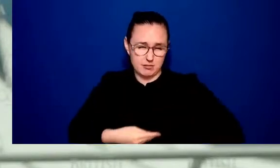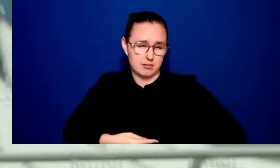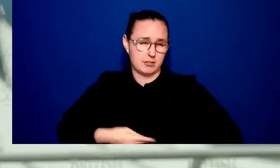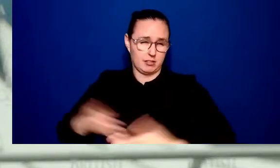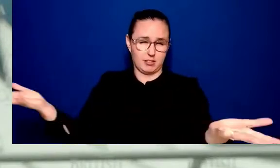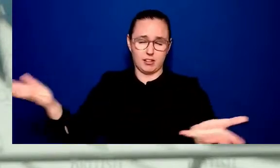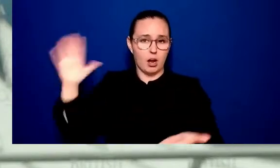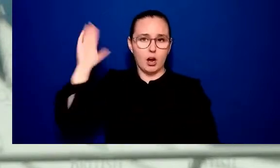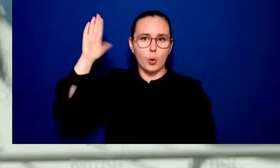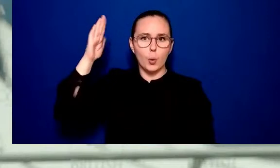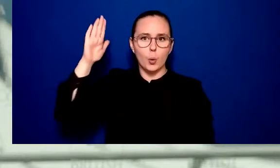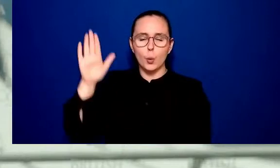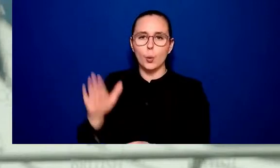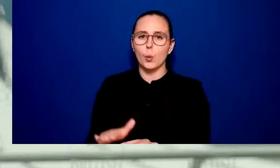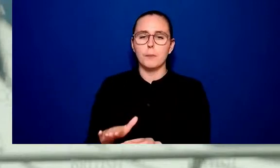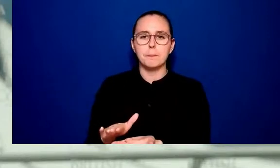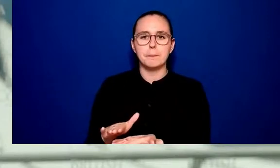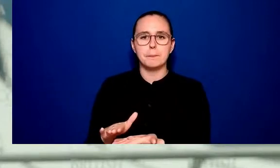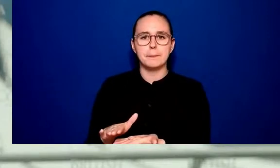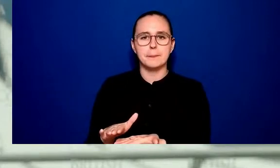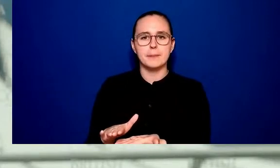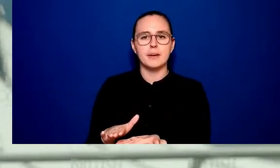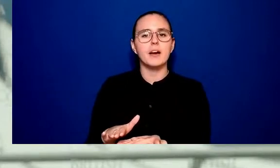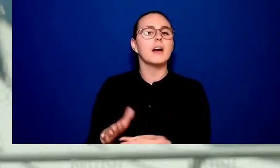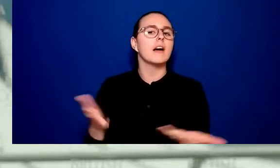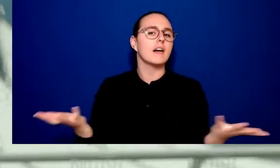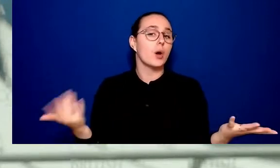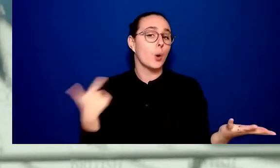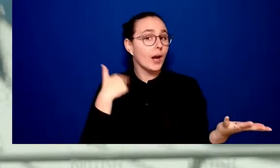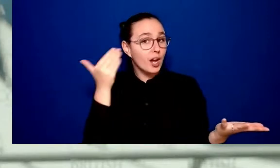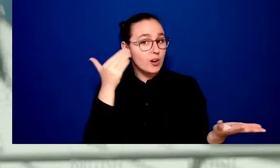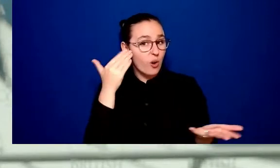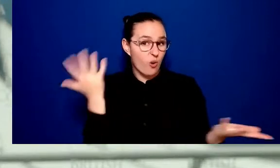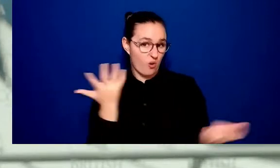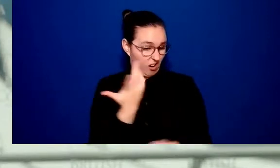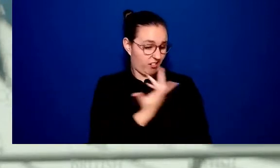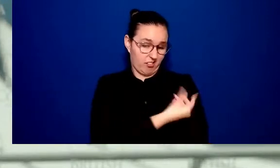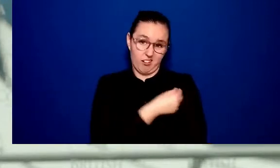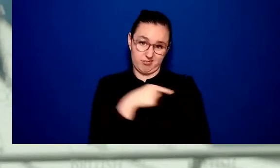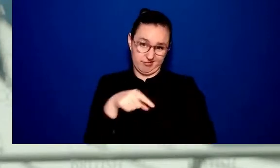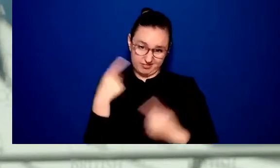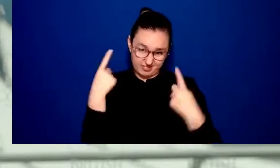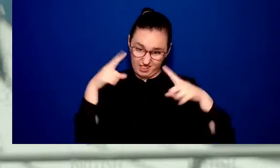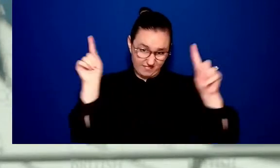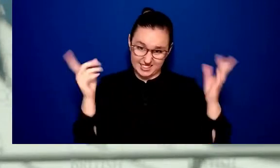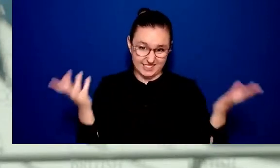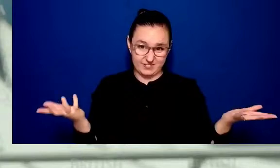immunized. So it really is looking at those communities